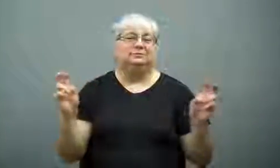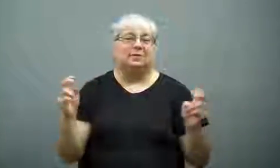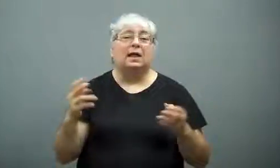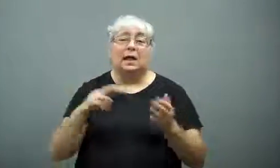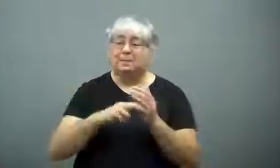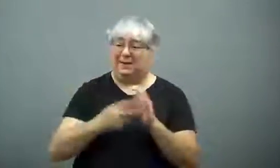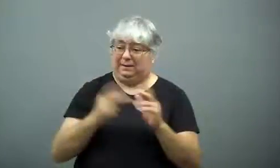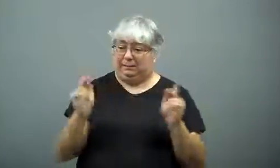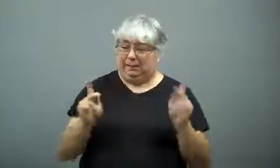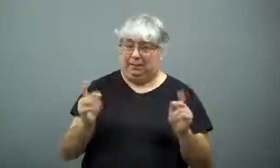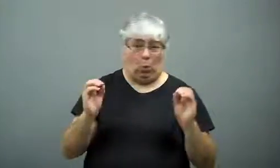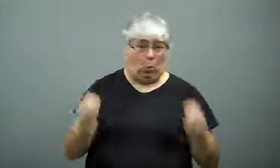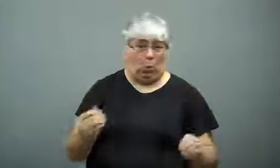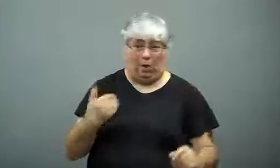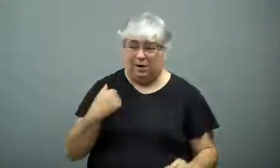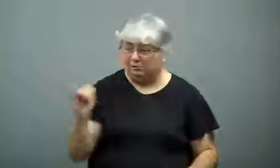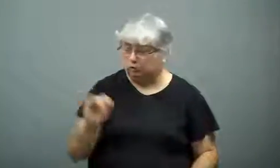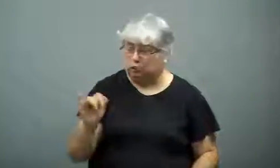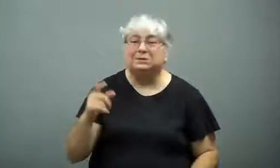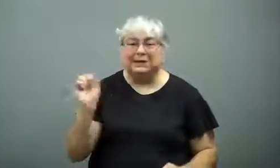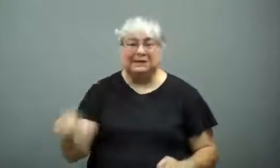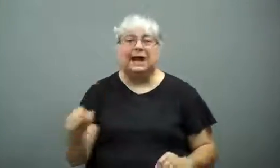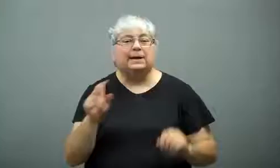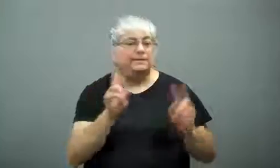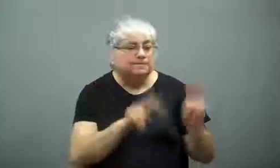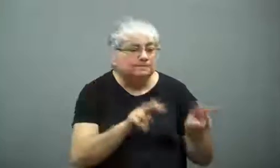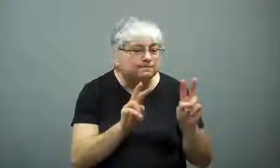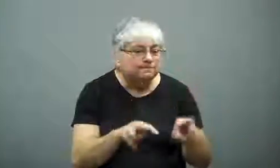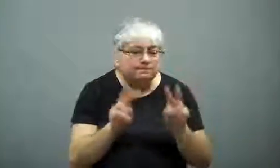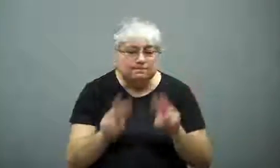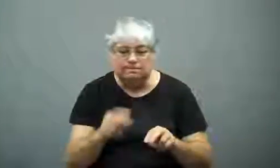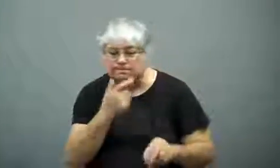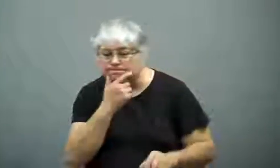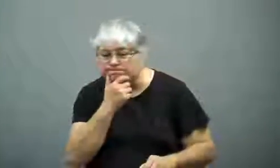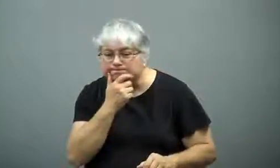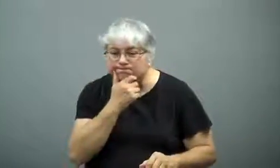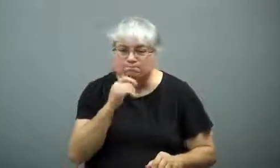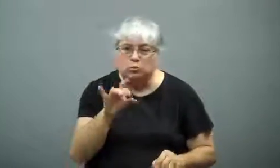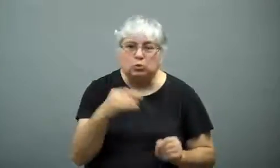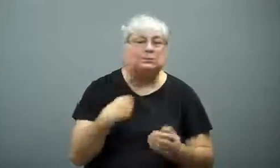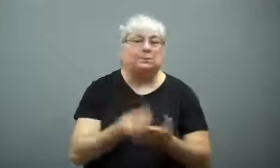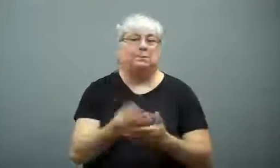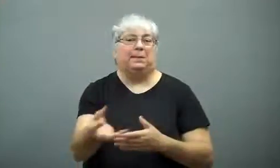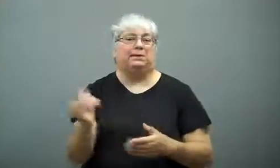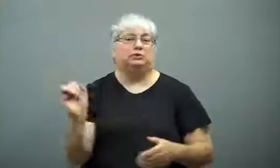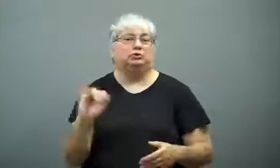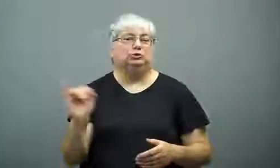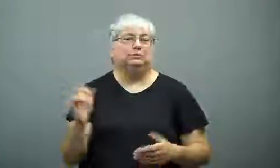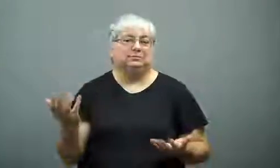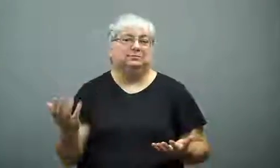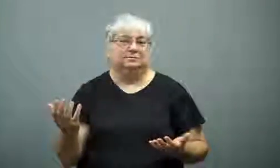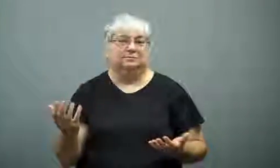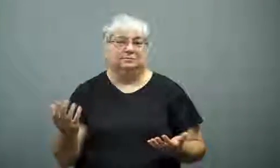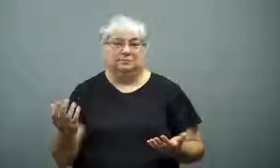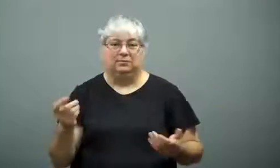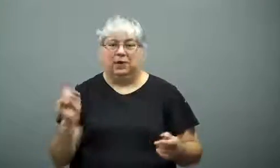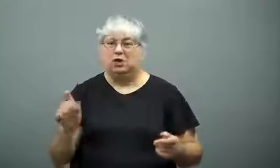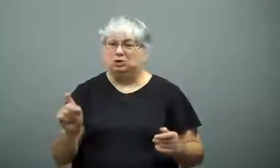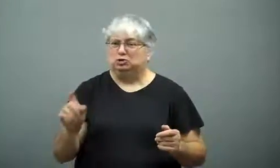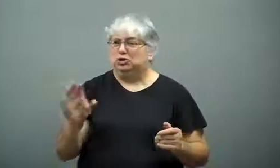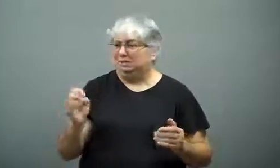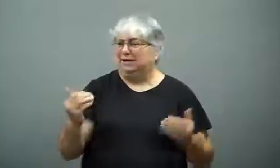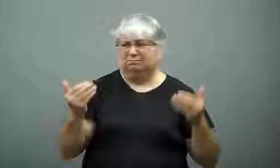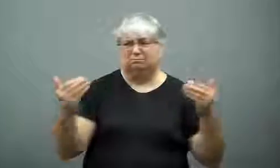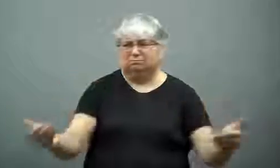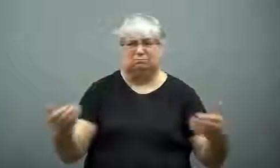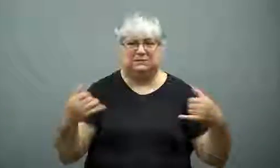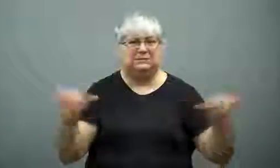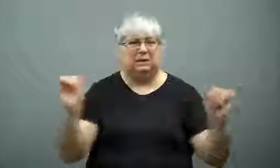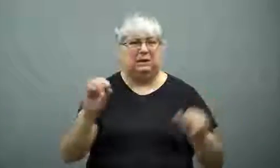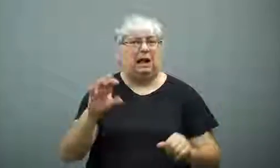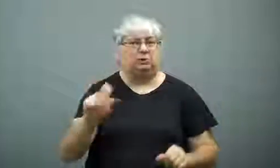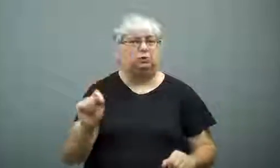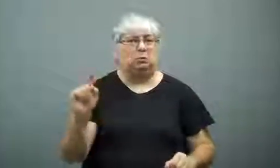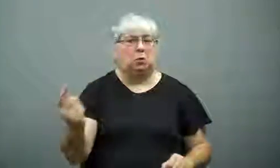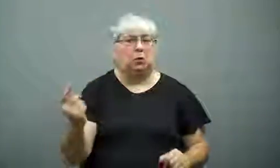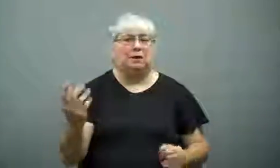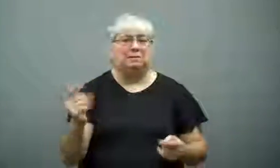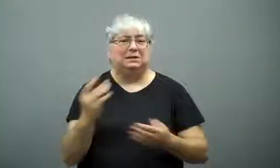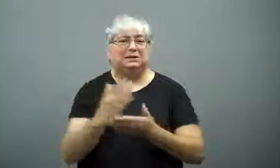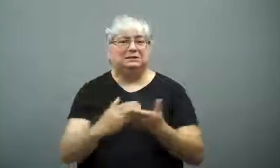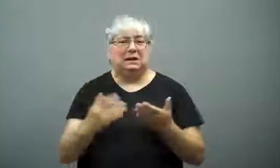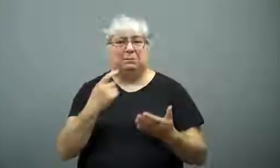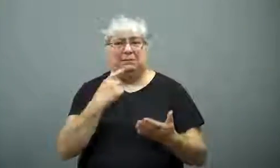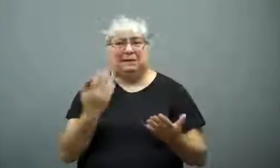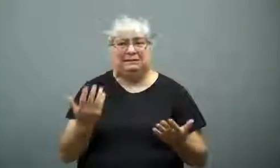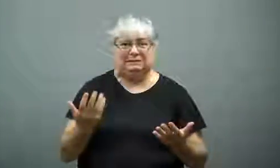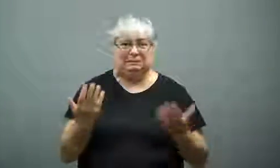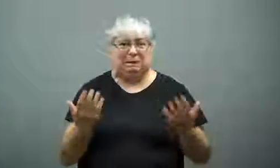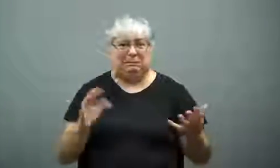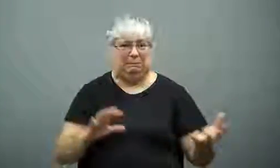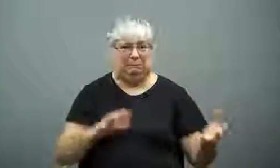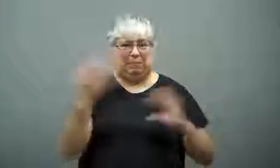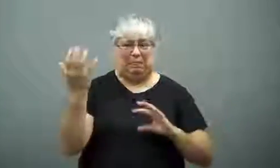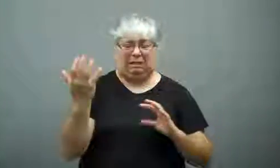This would be where uninsured people could choose and buy insurance.